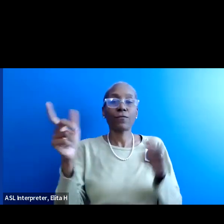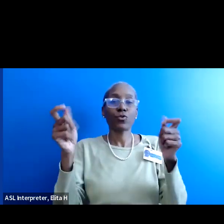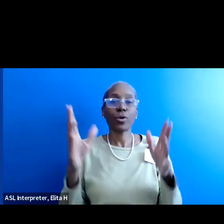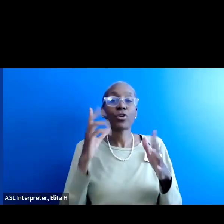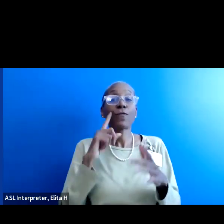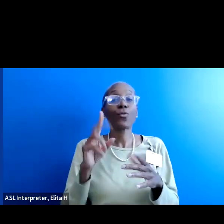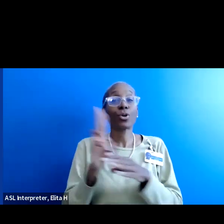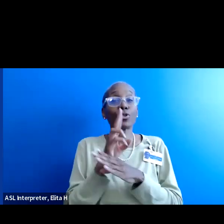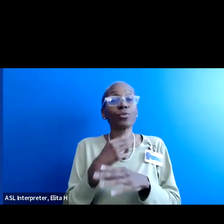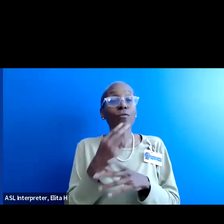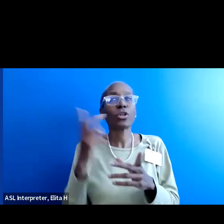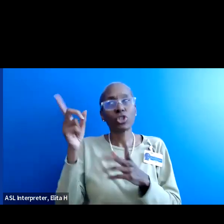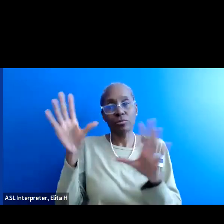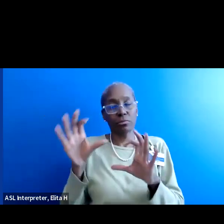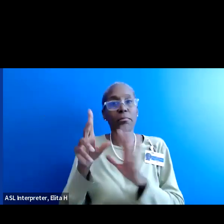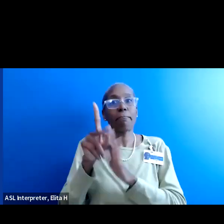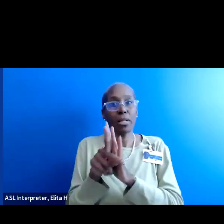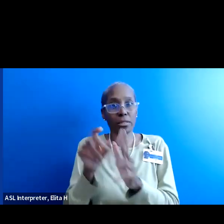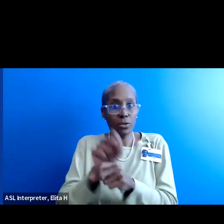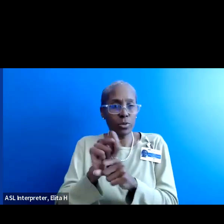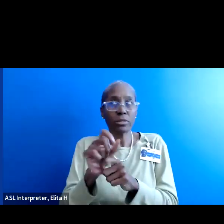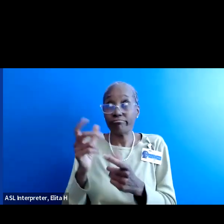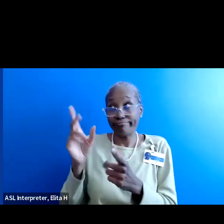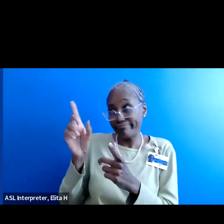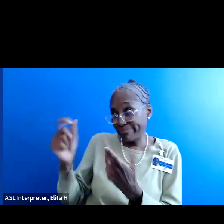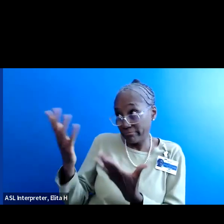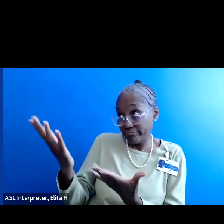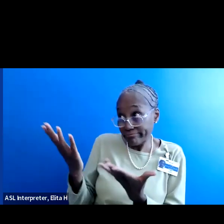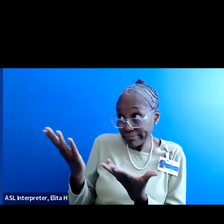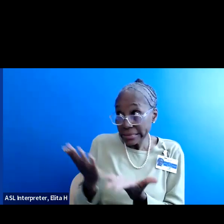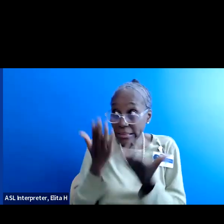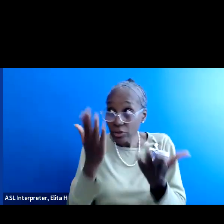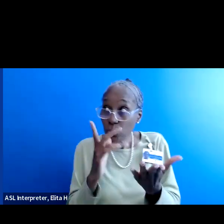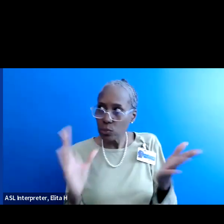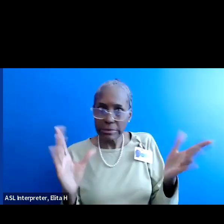also does a lot of policy work, to see if she had any suggestions for who I can put you in contact with.